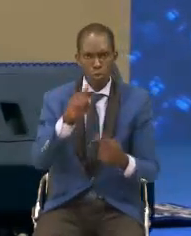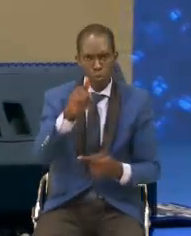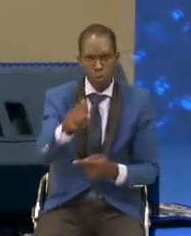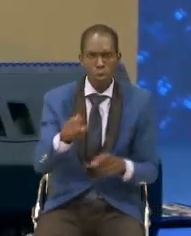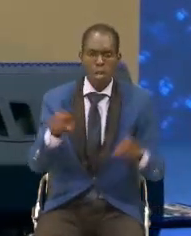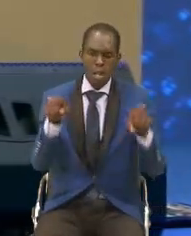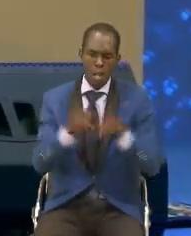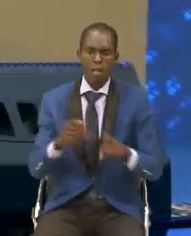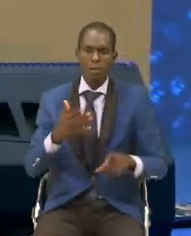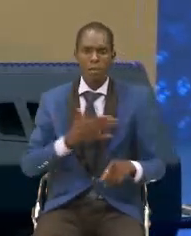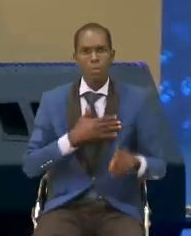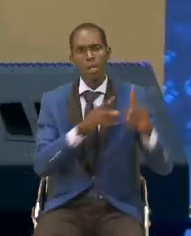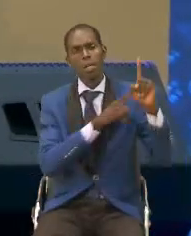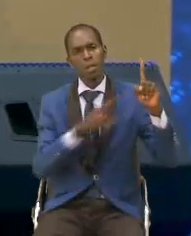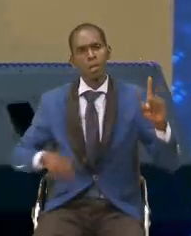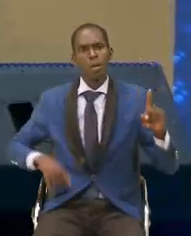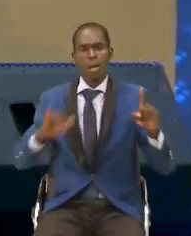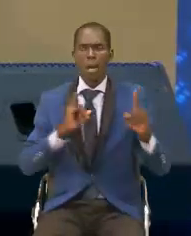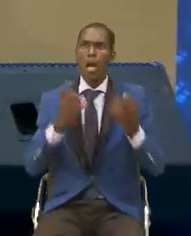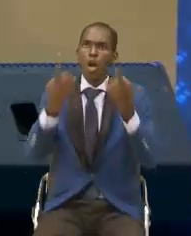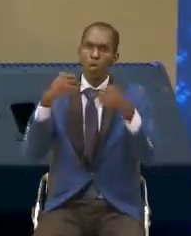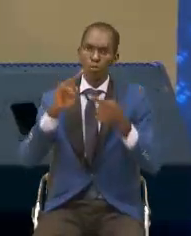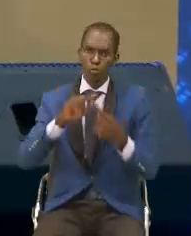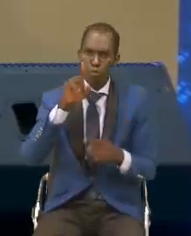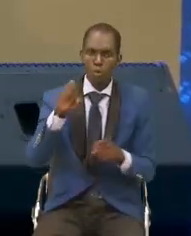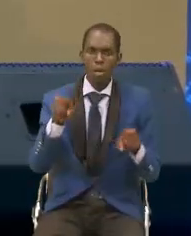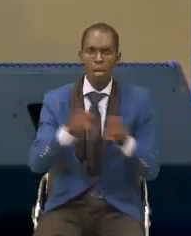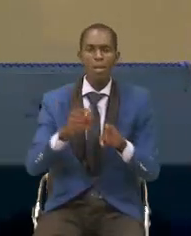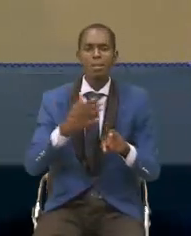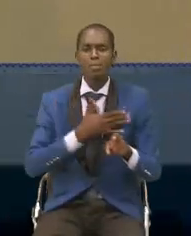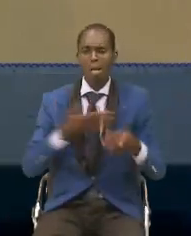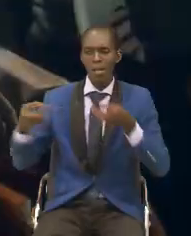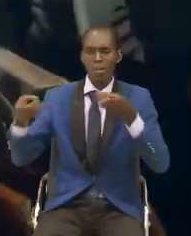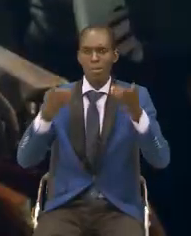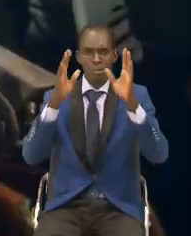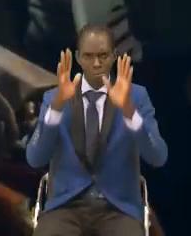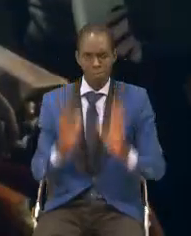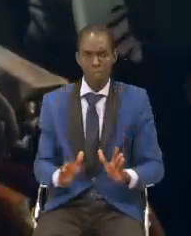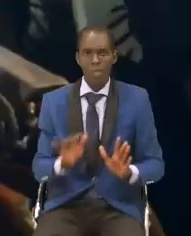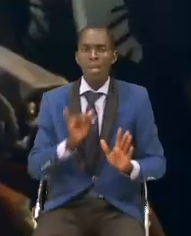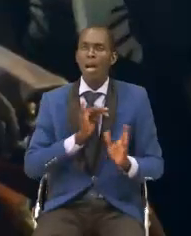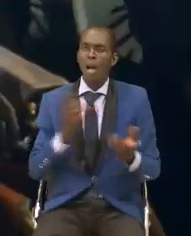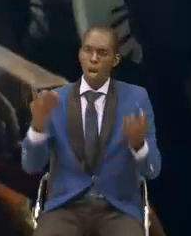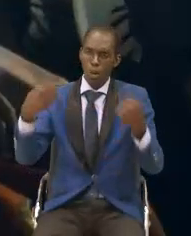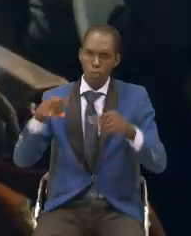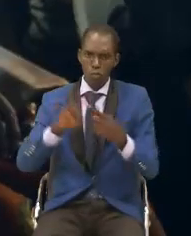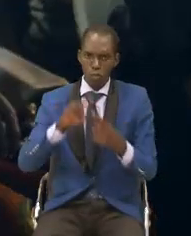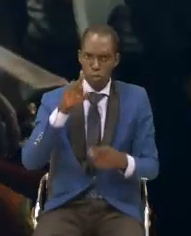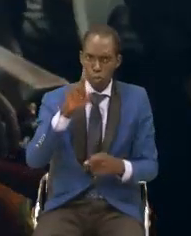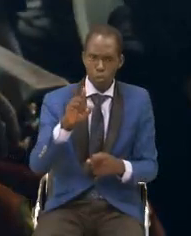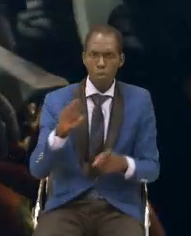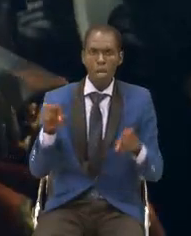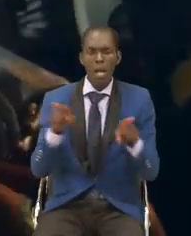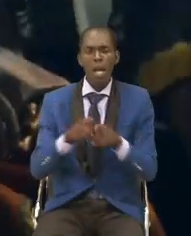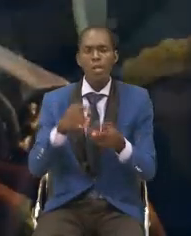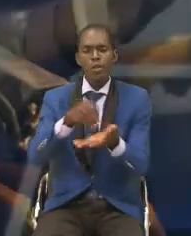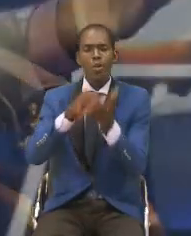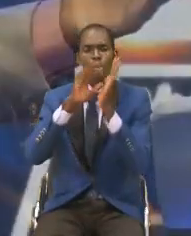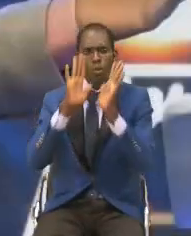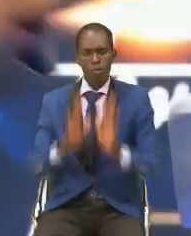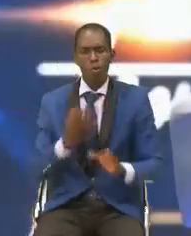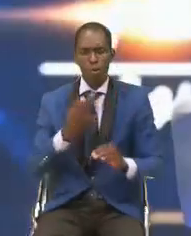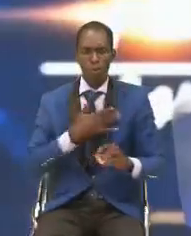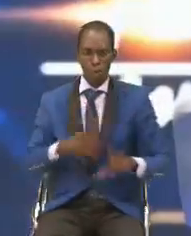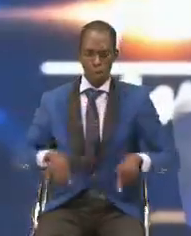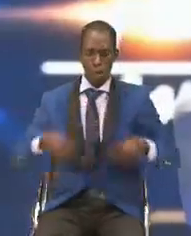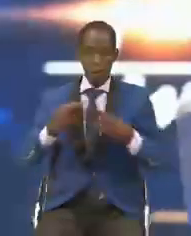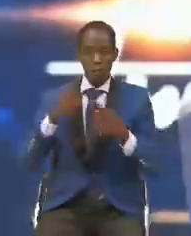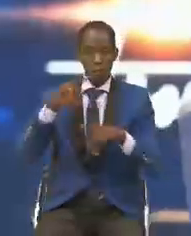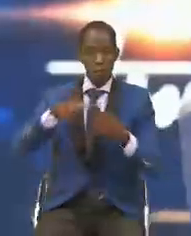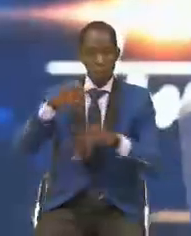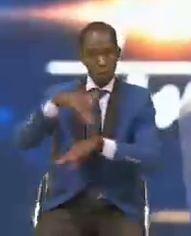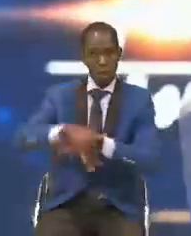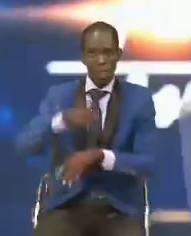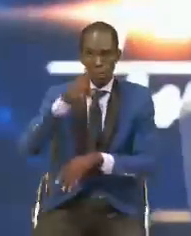i come to you as my lord i come to you as my director i come to you as the owner of my life